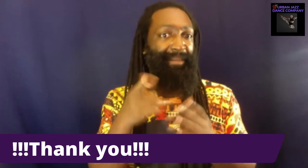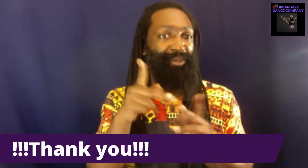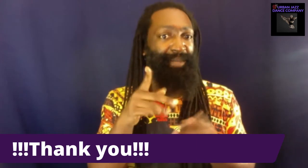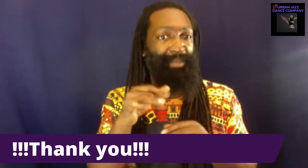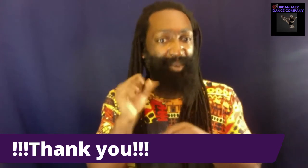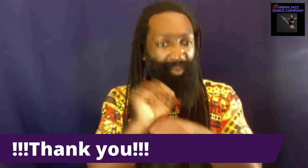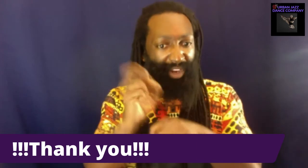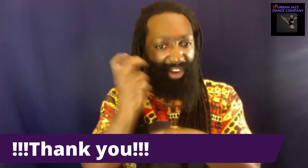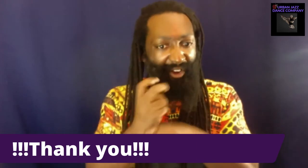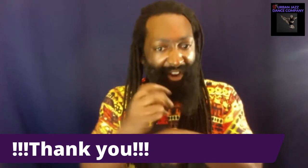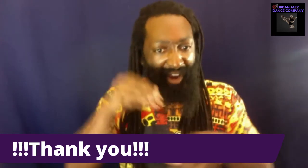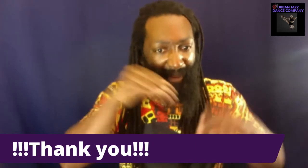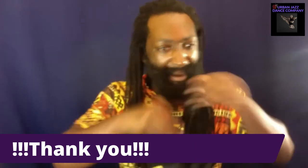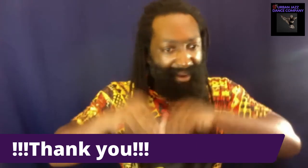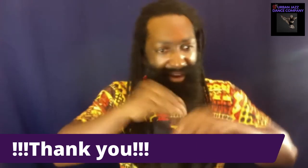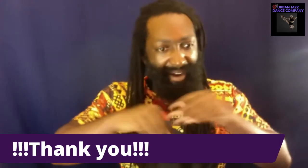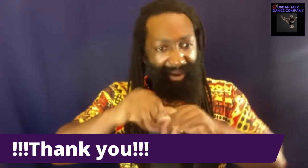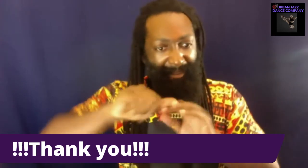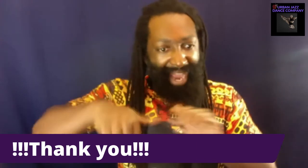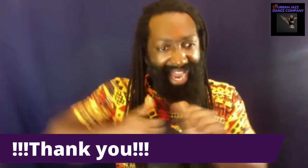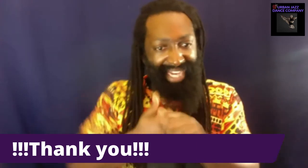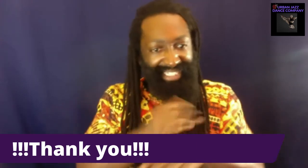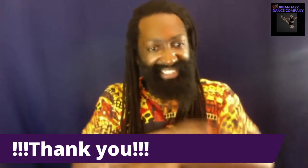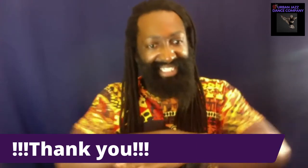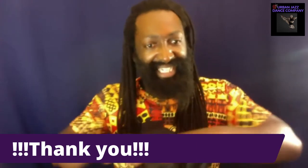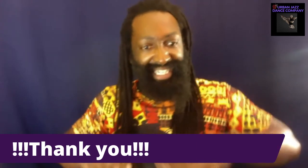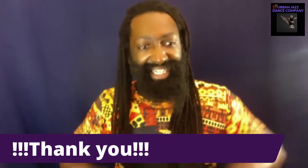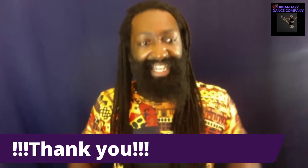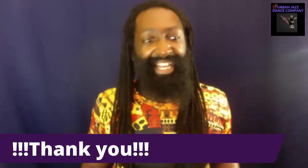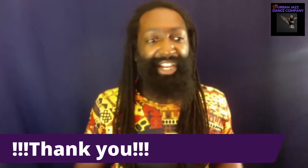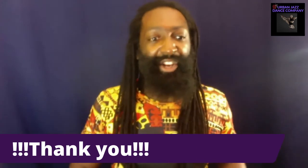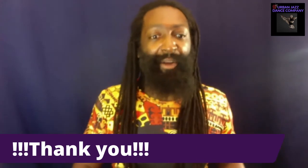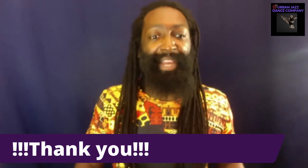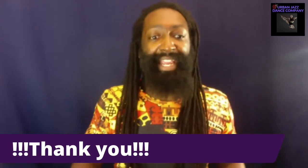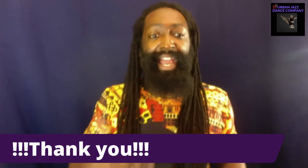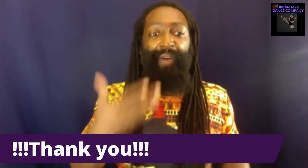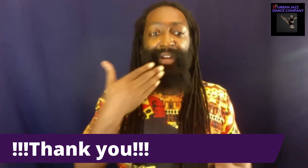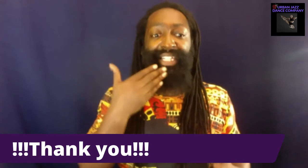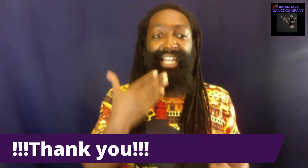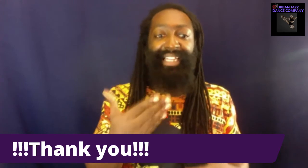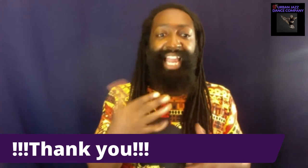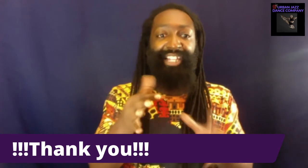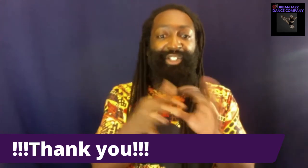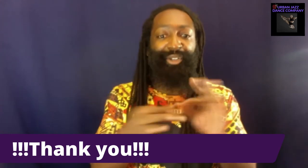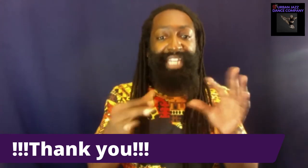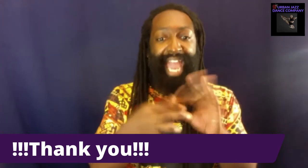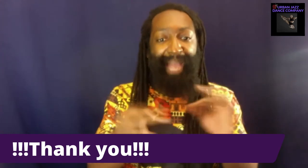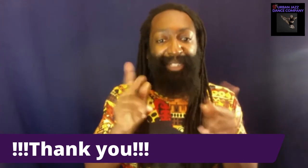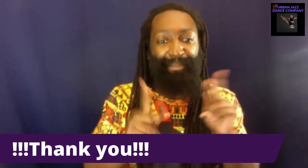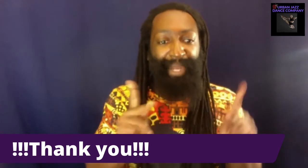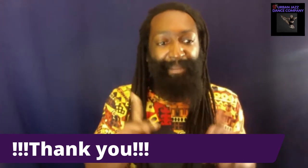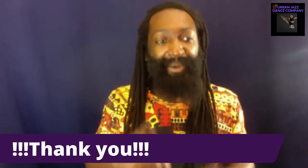Thank you to urban dance, you are working hard behind the scenes,